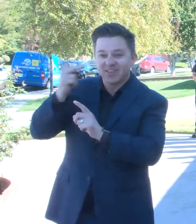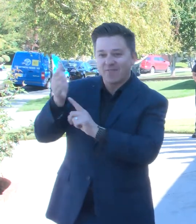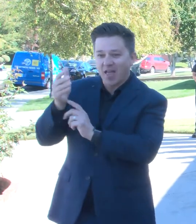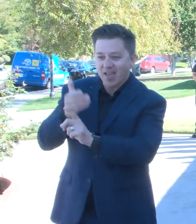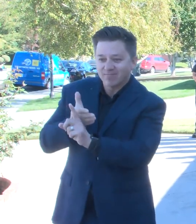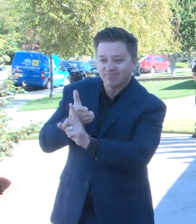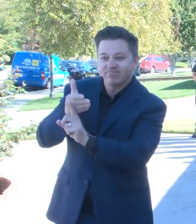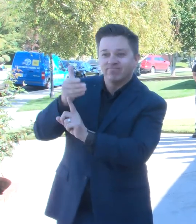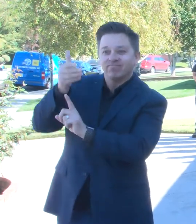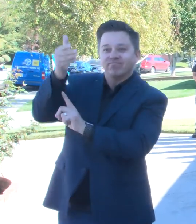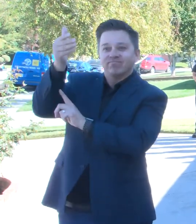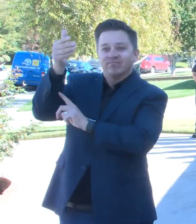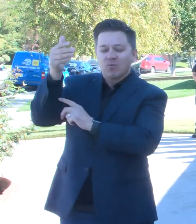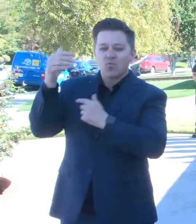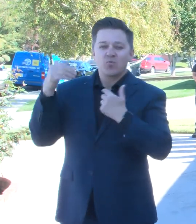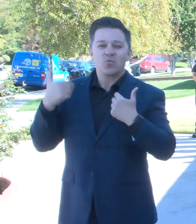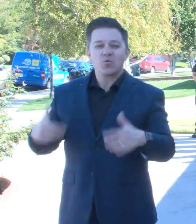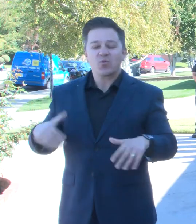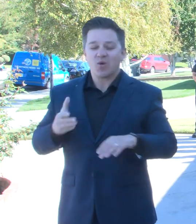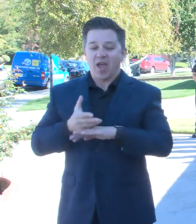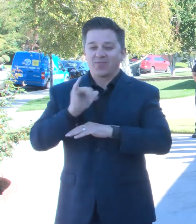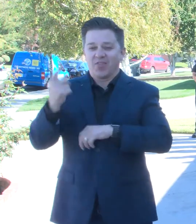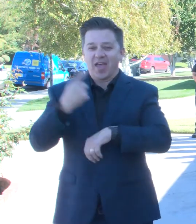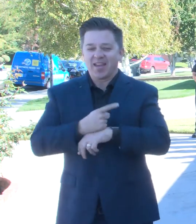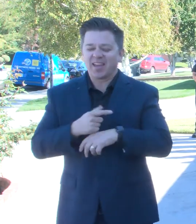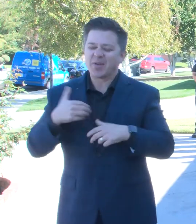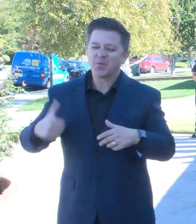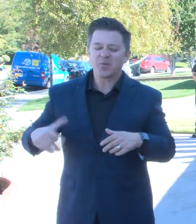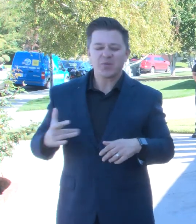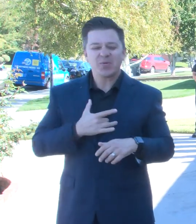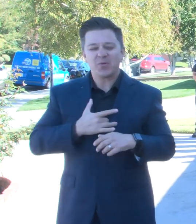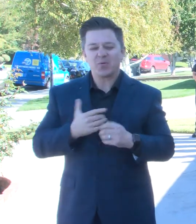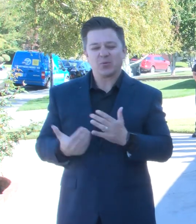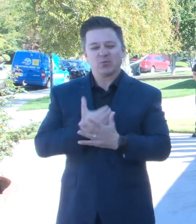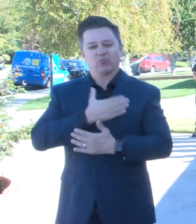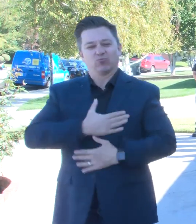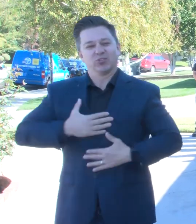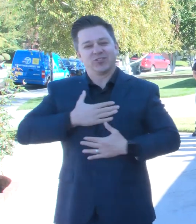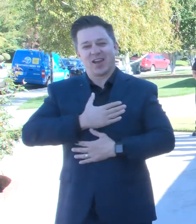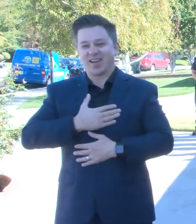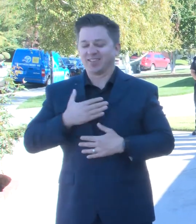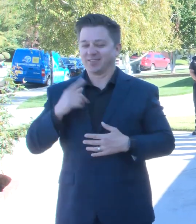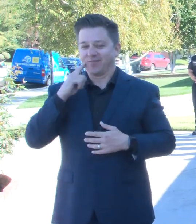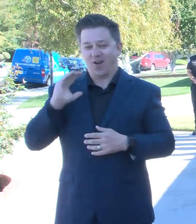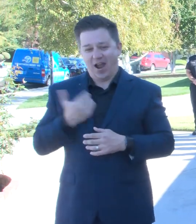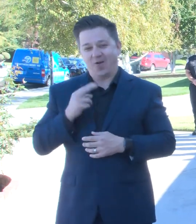tell you after sunday i got a new new appreciation on a different level for for our us flag so with